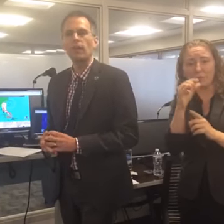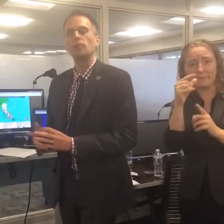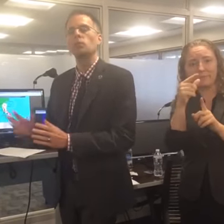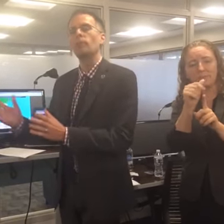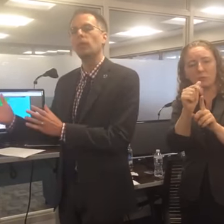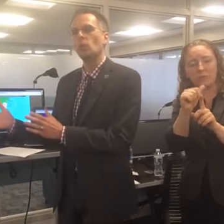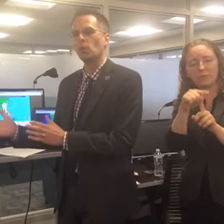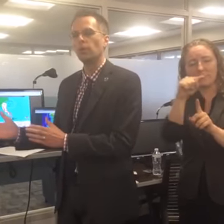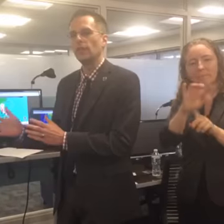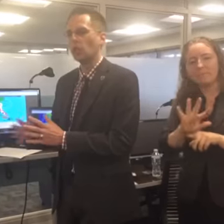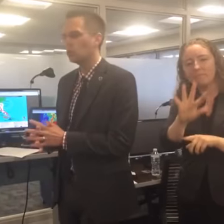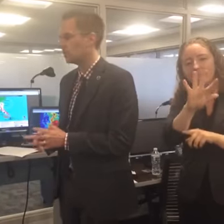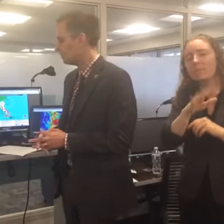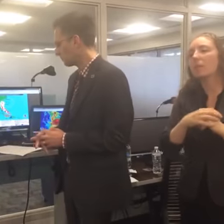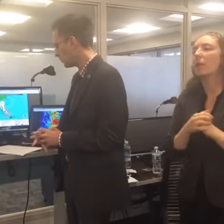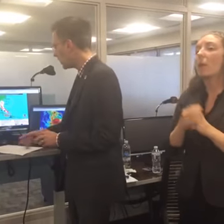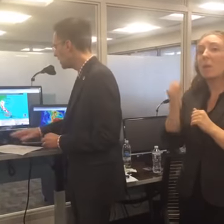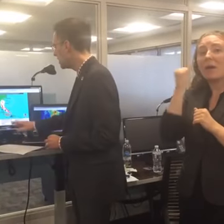might remain over the ocean.